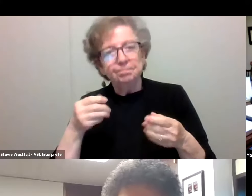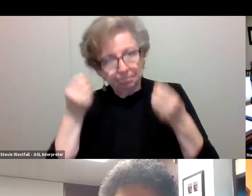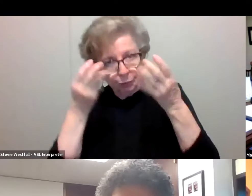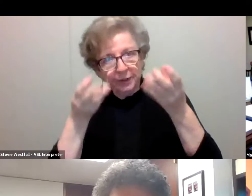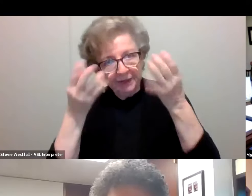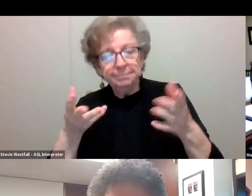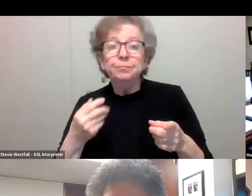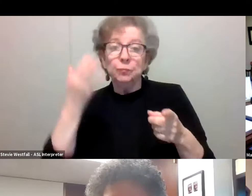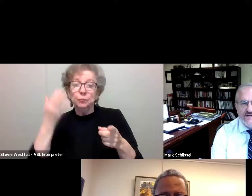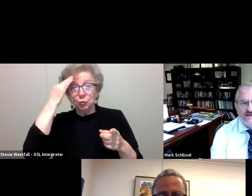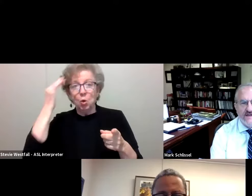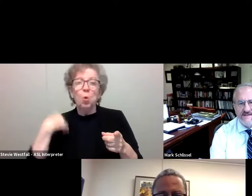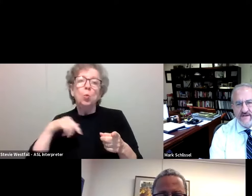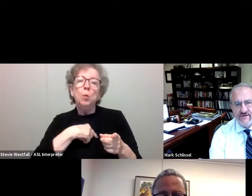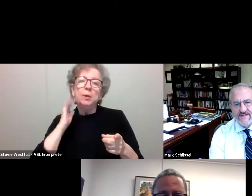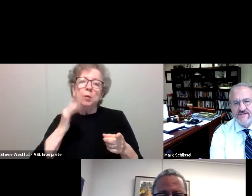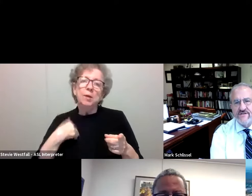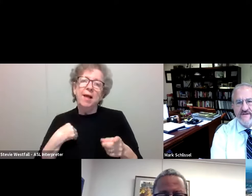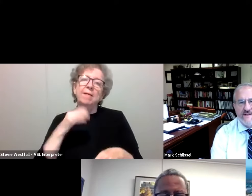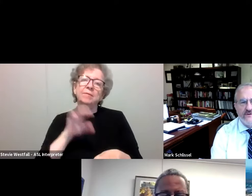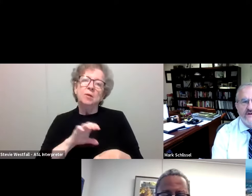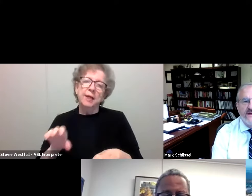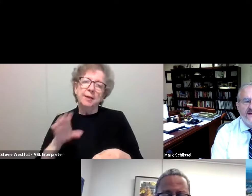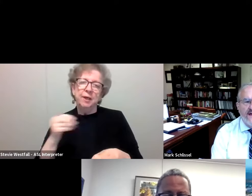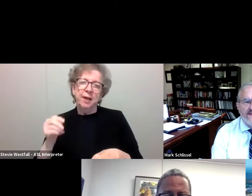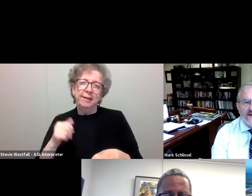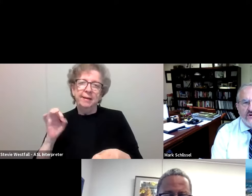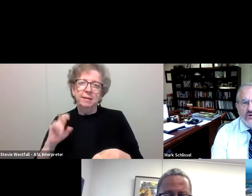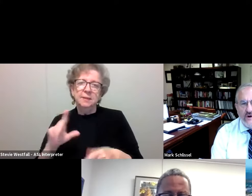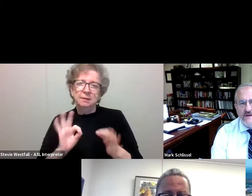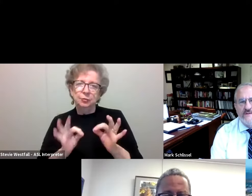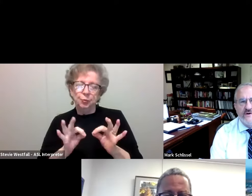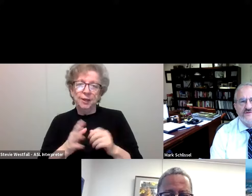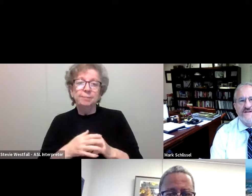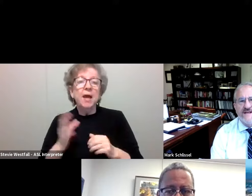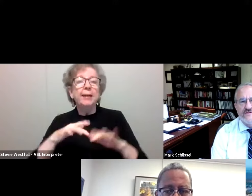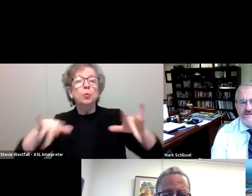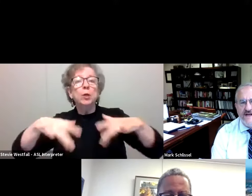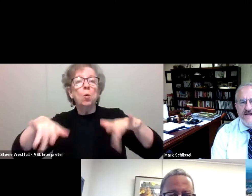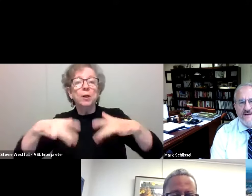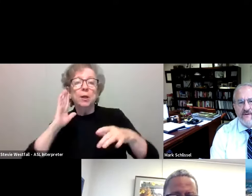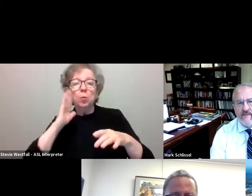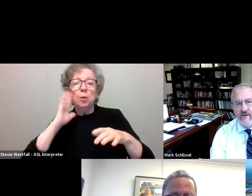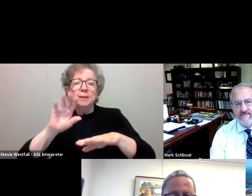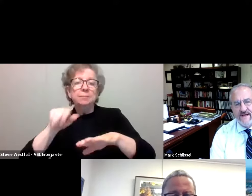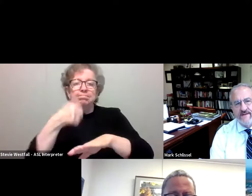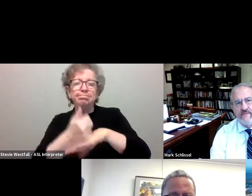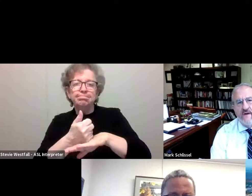we'll have live captioning and ASL translations available, and that a recording will be posted later today up on my website.